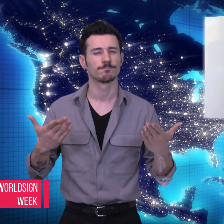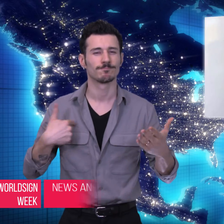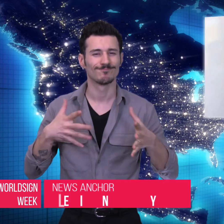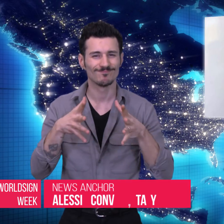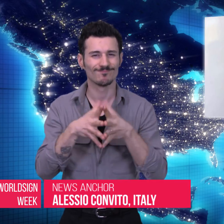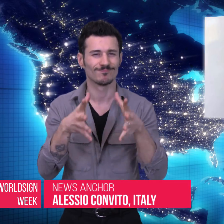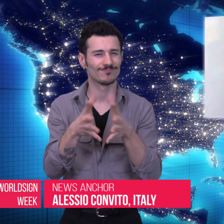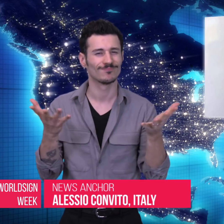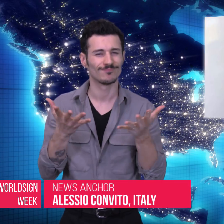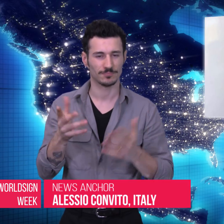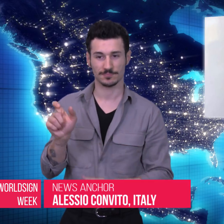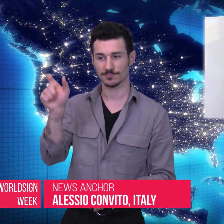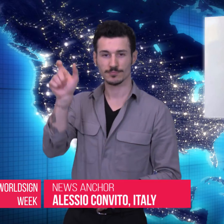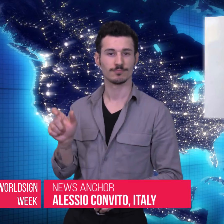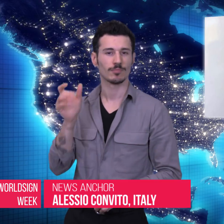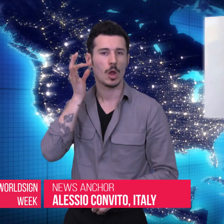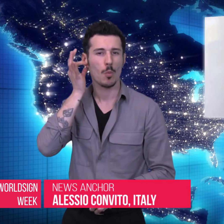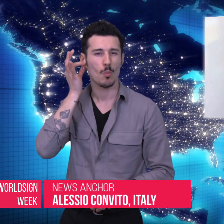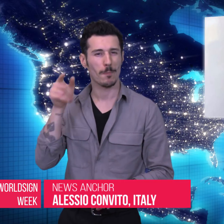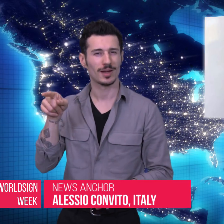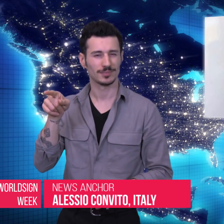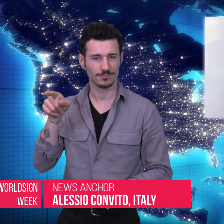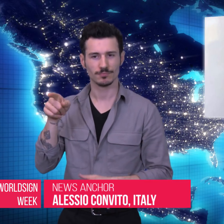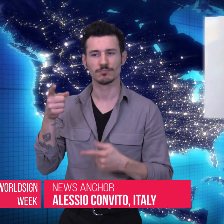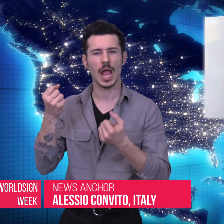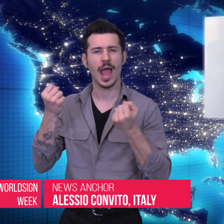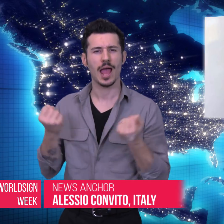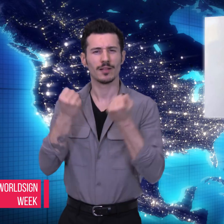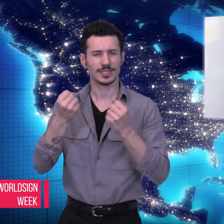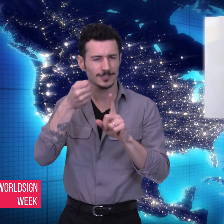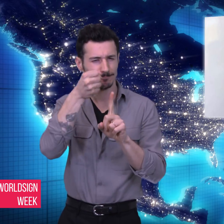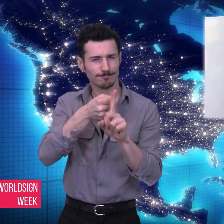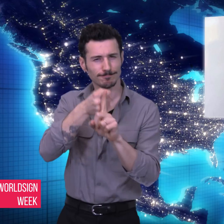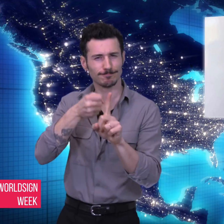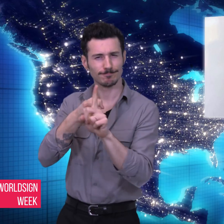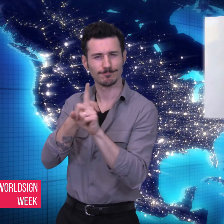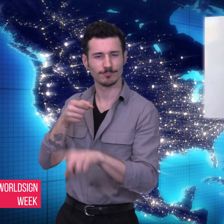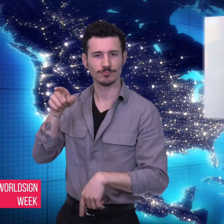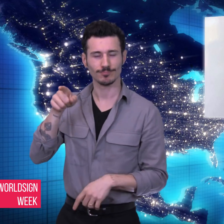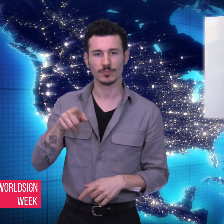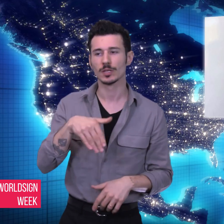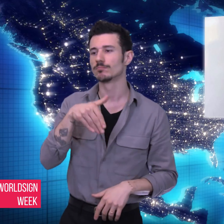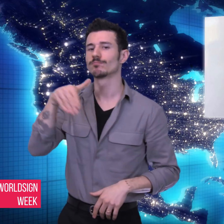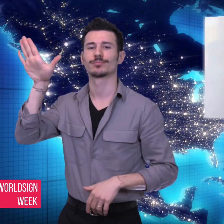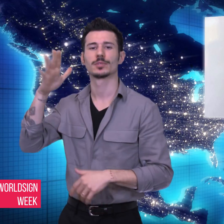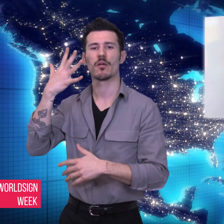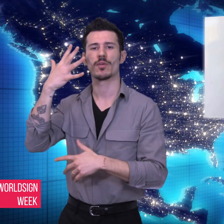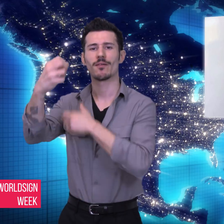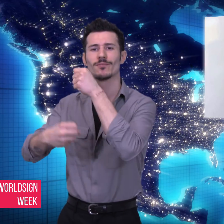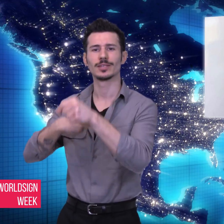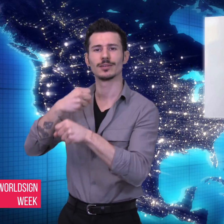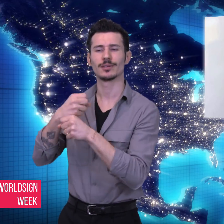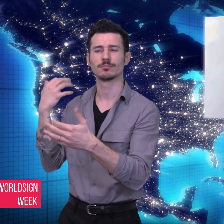Alessio: Activist Malala Yousafzai visits home after five